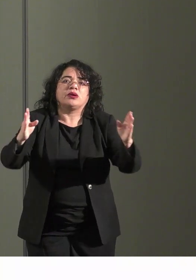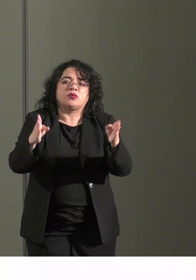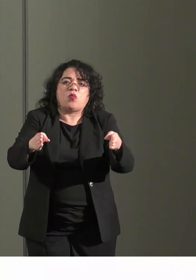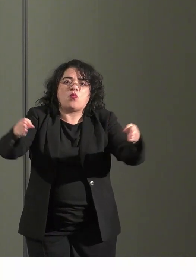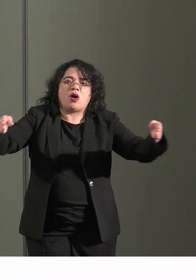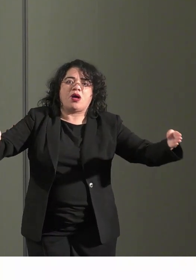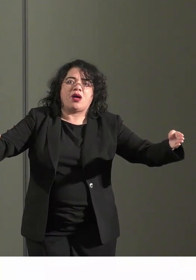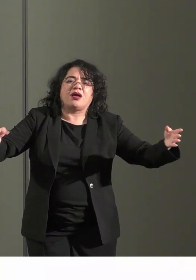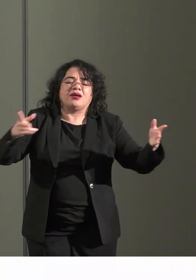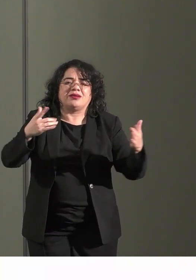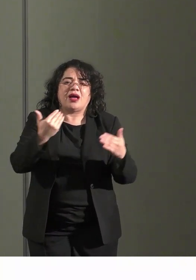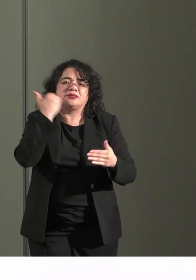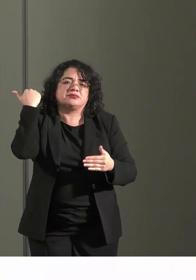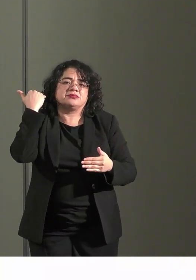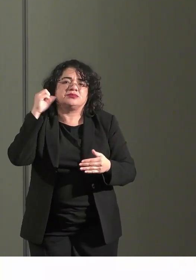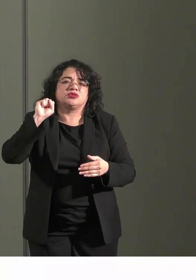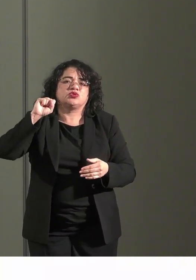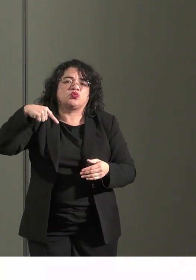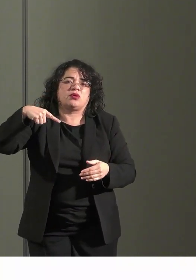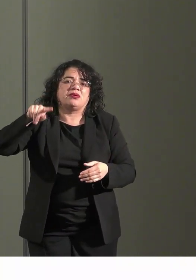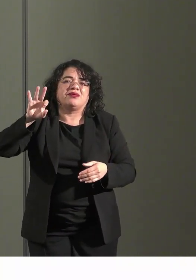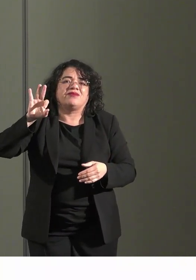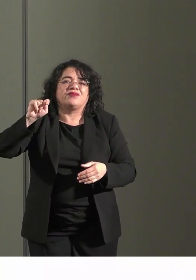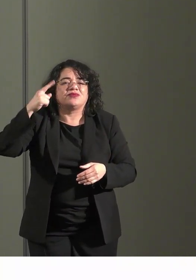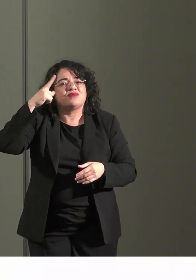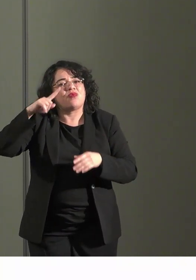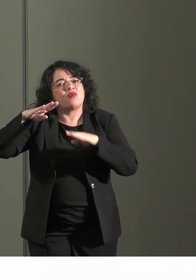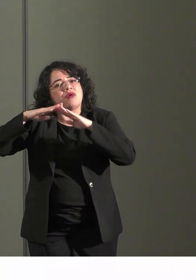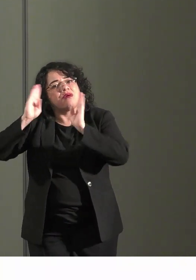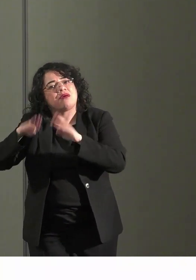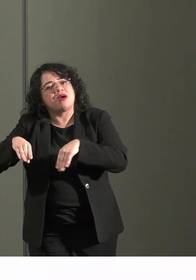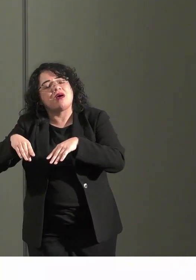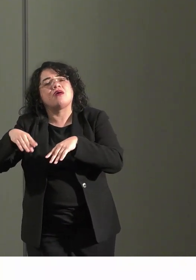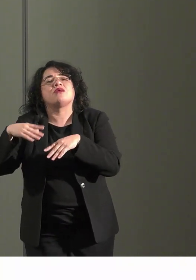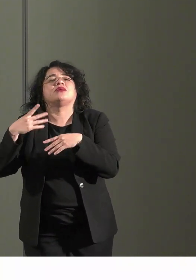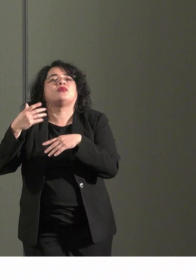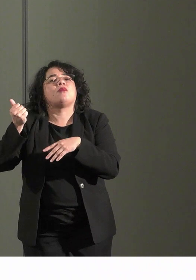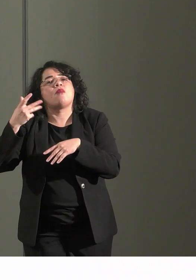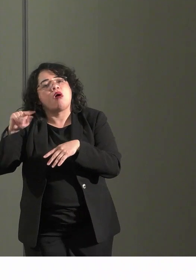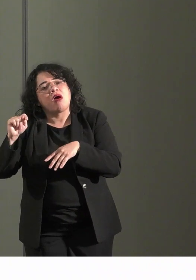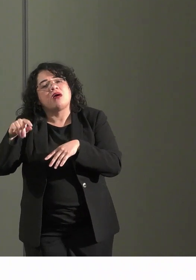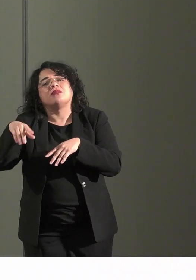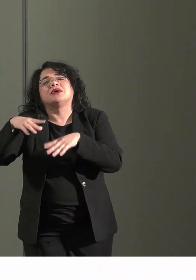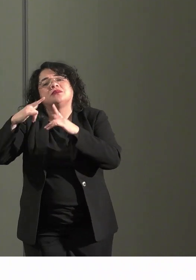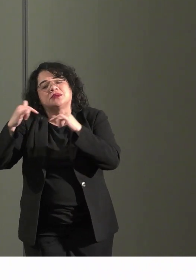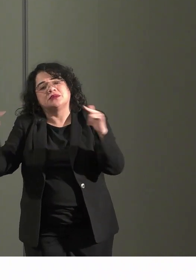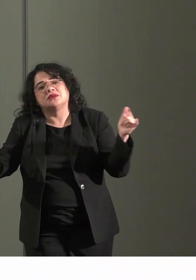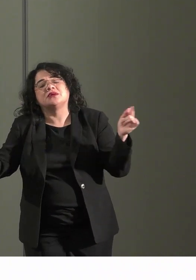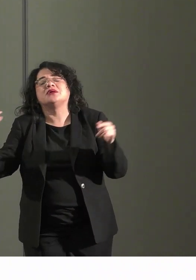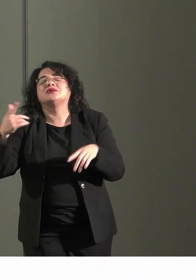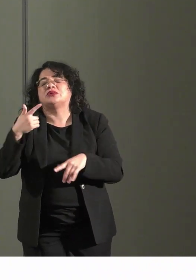is a cost on the end user that is the person give into the housing market. So the biggest area. And